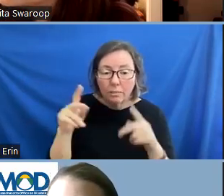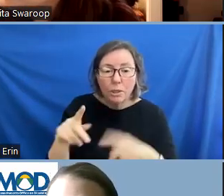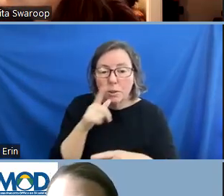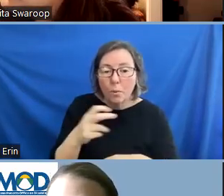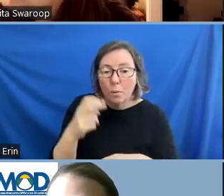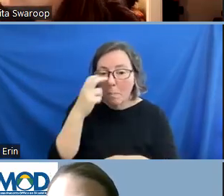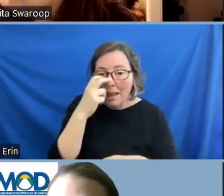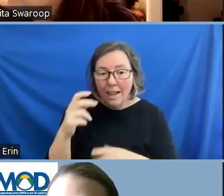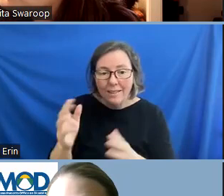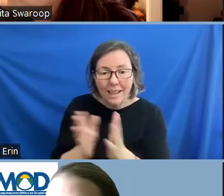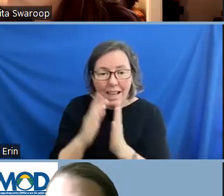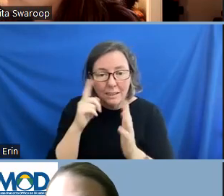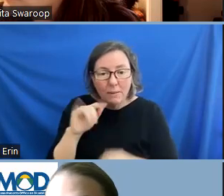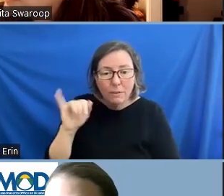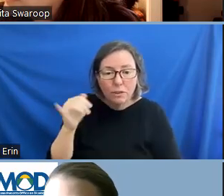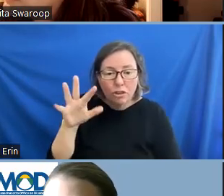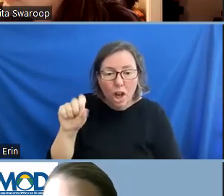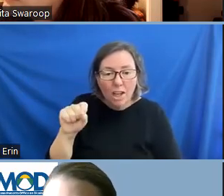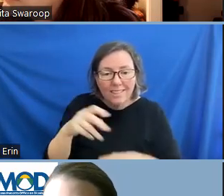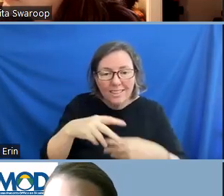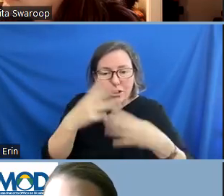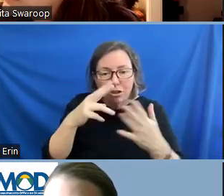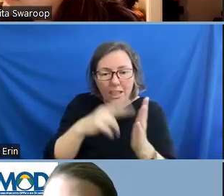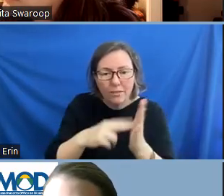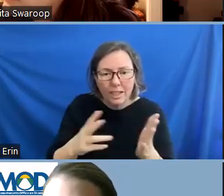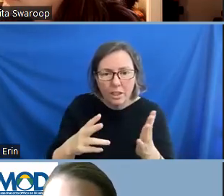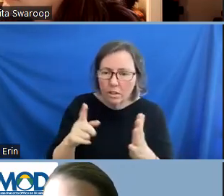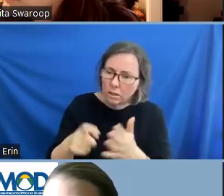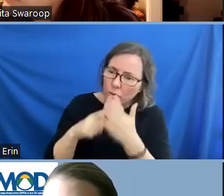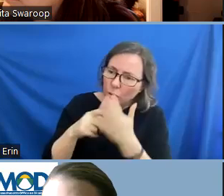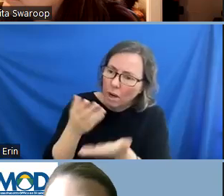ask me for JAWS, there's no way I'm asking for medical documentation for that. It's